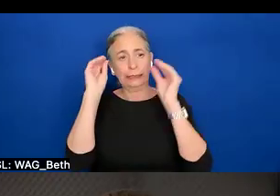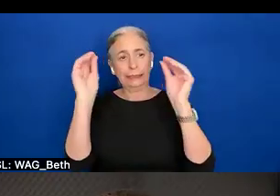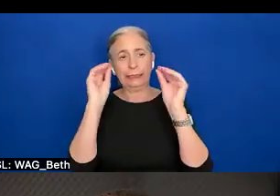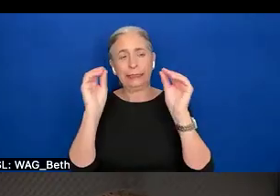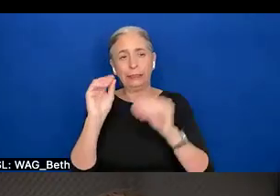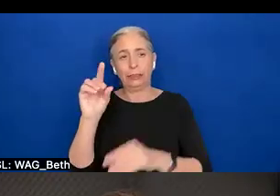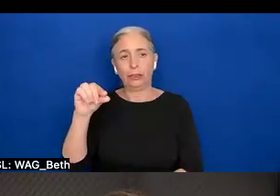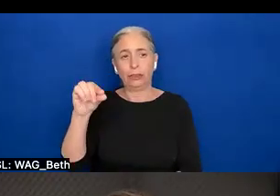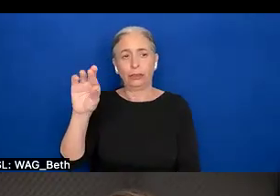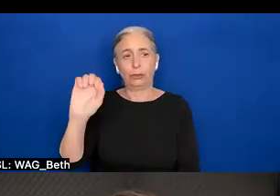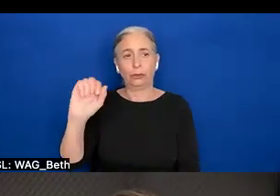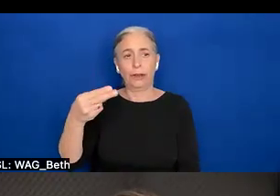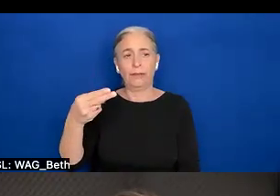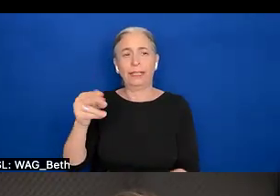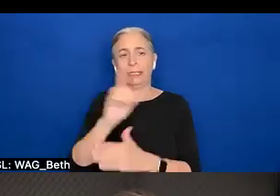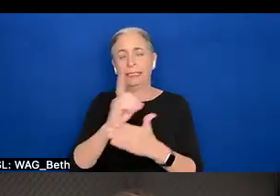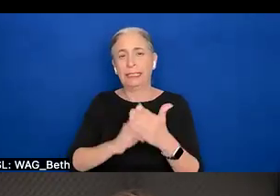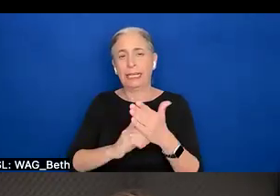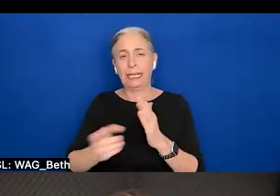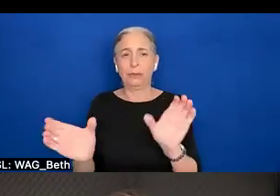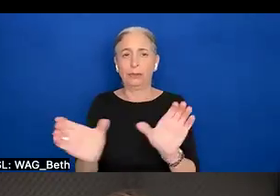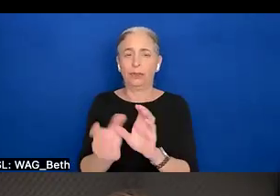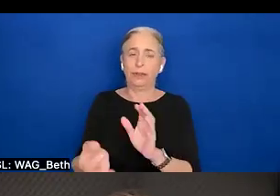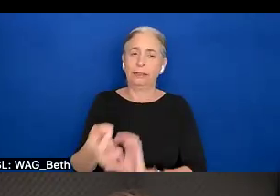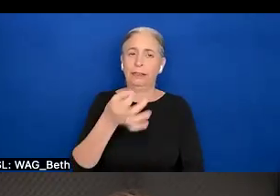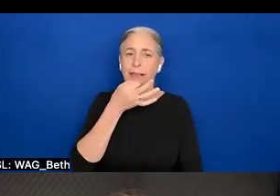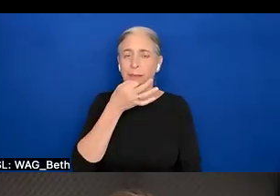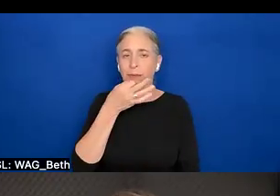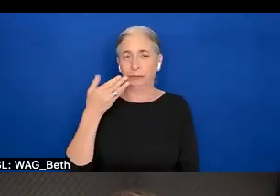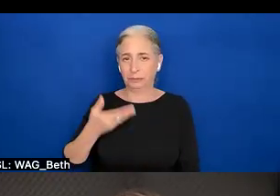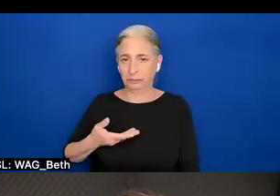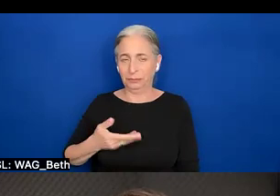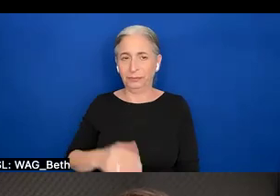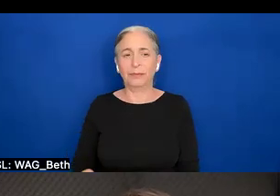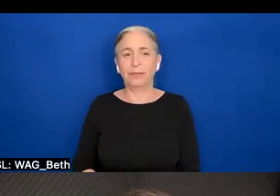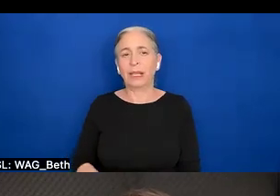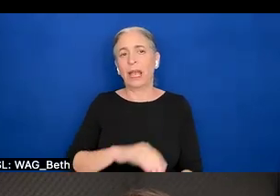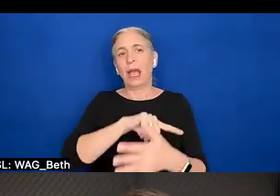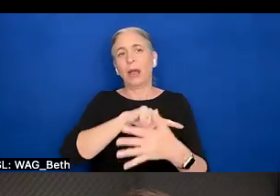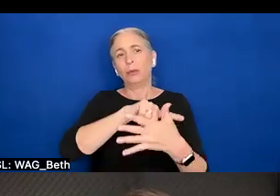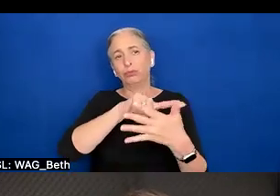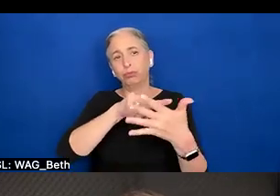And I'm an Adobe-certified expert. So I will go through